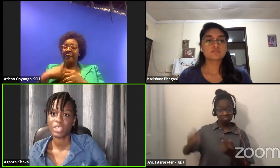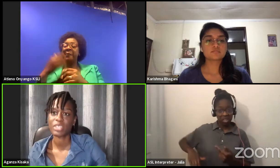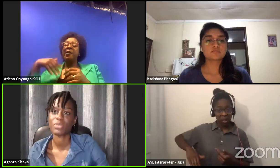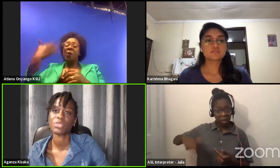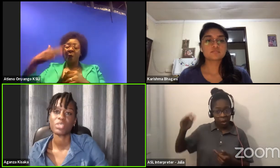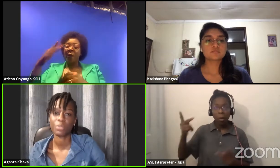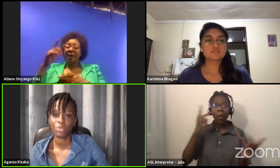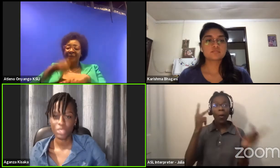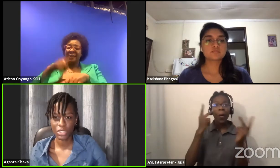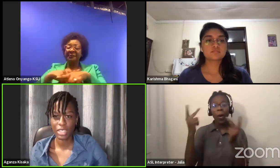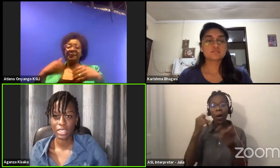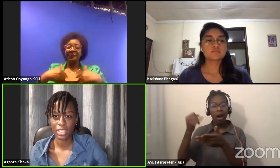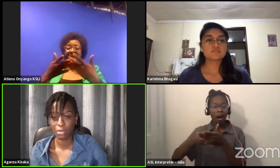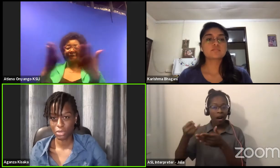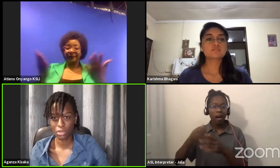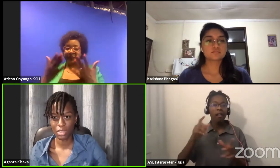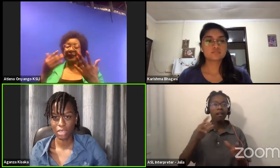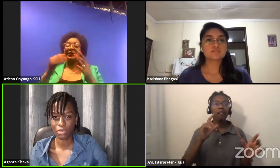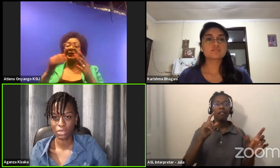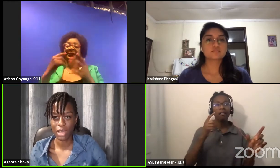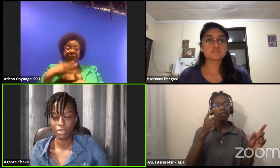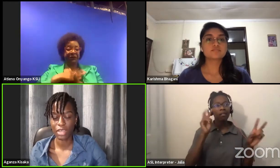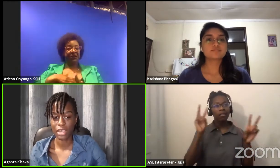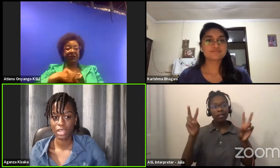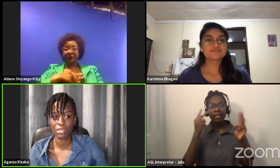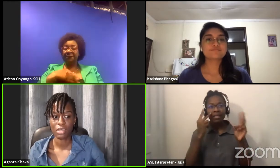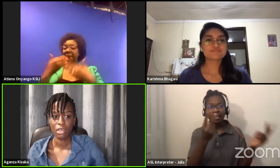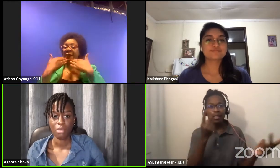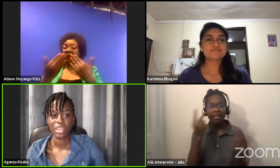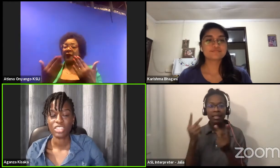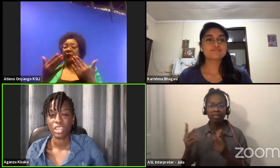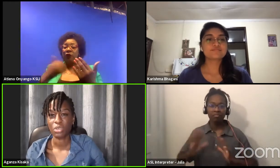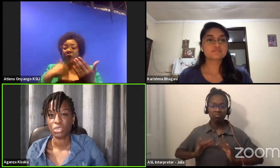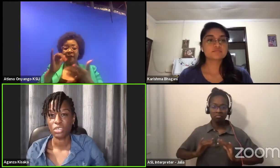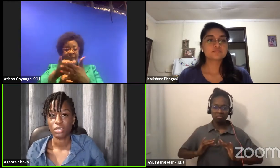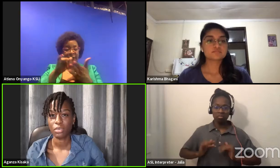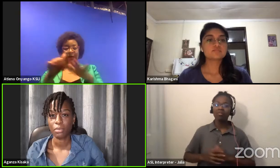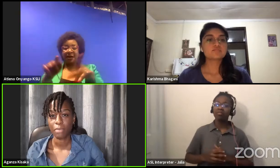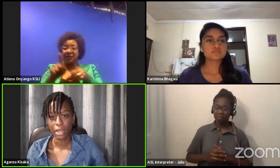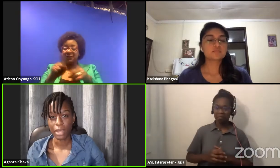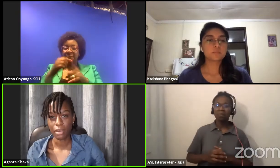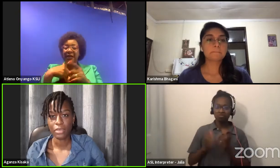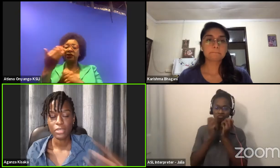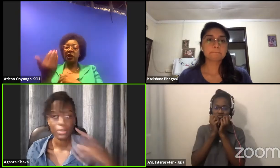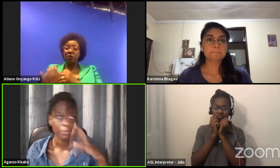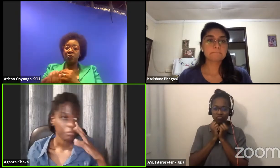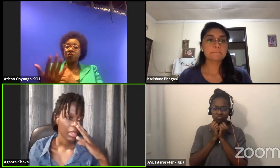It was always appreciated, and I'm so thankful to have that as my childhood background.